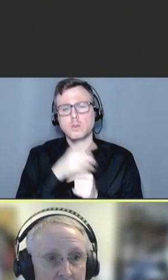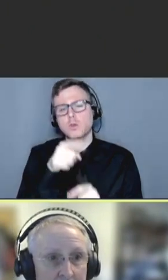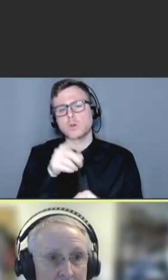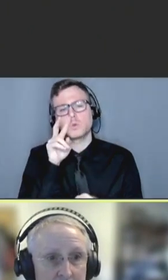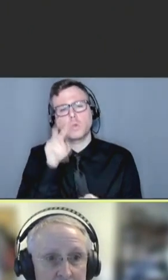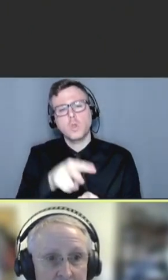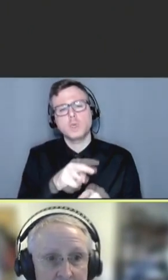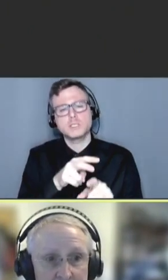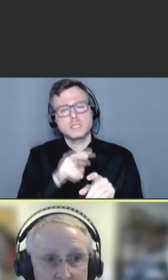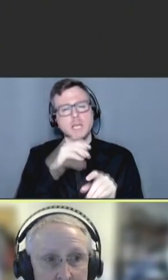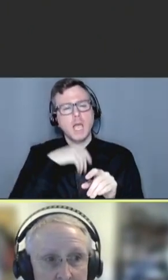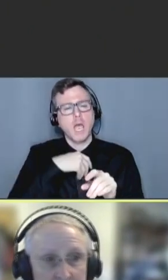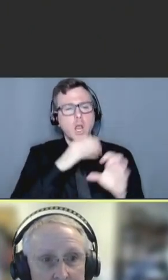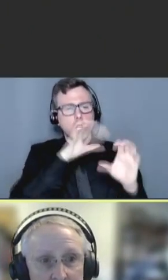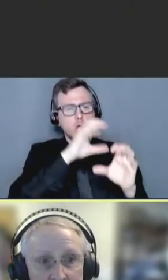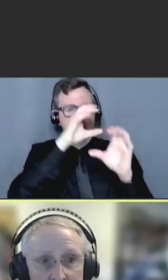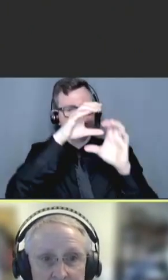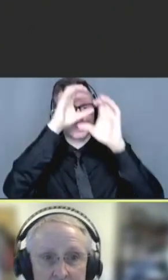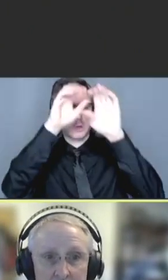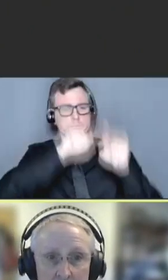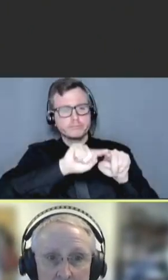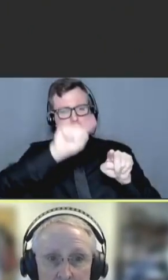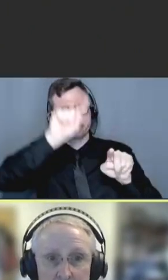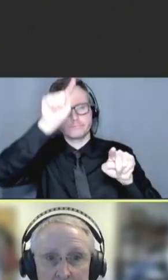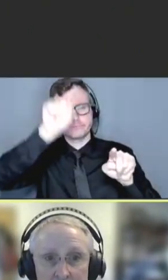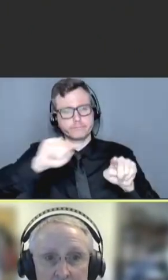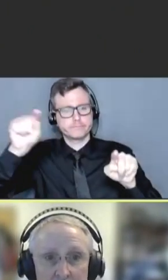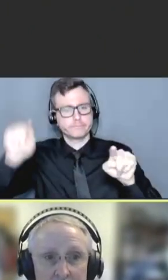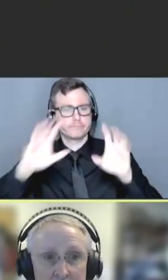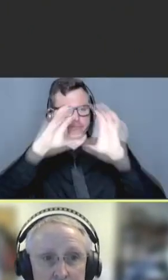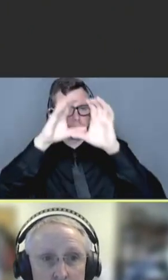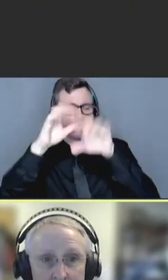clustering of those events. There appears to be a significant cluster at days 11 to